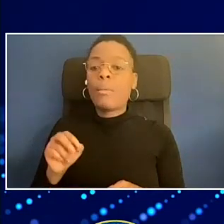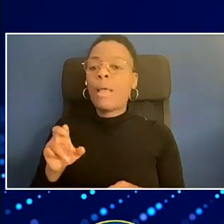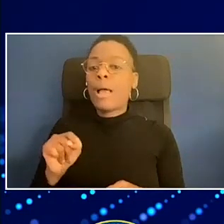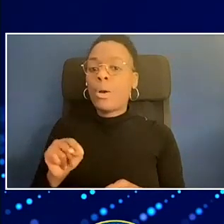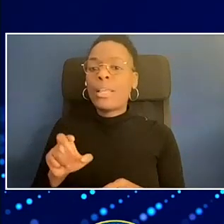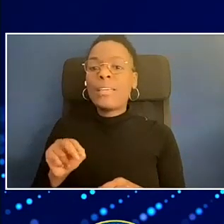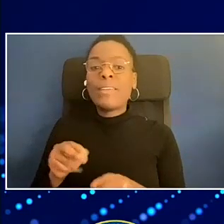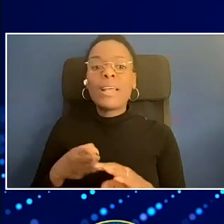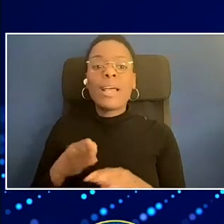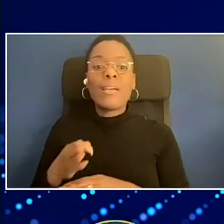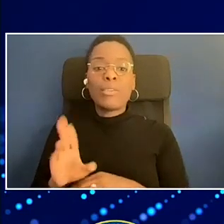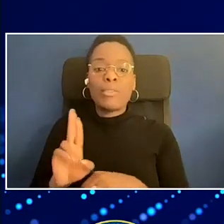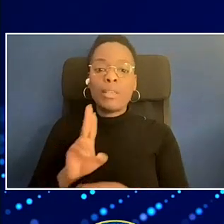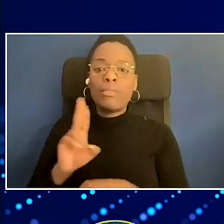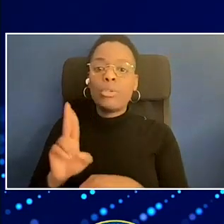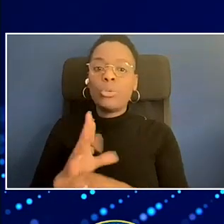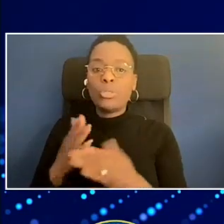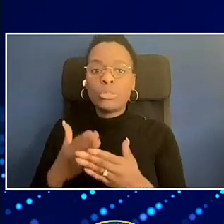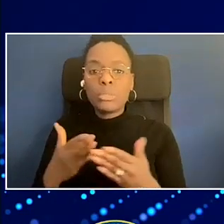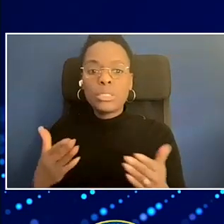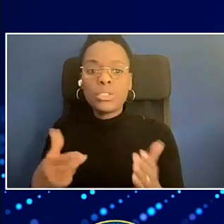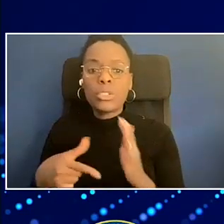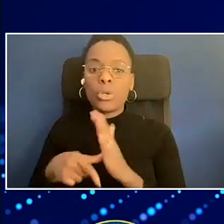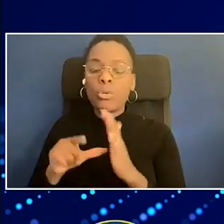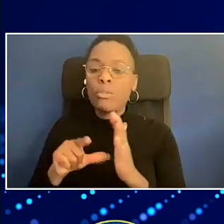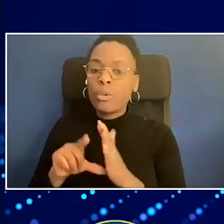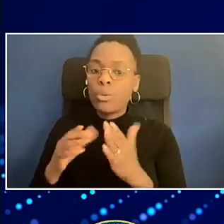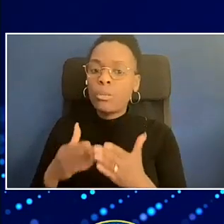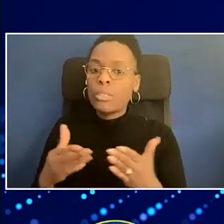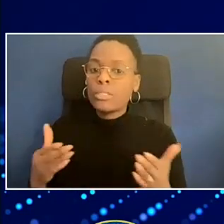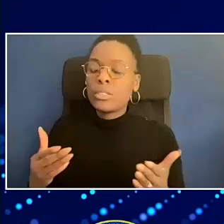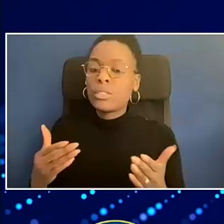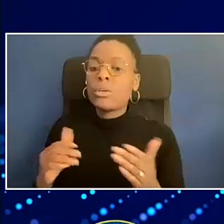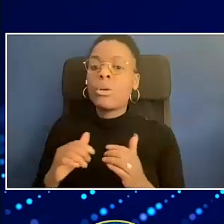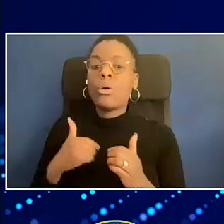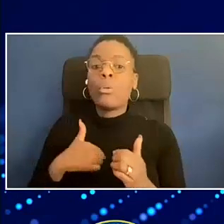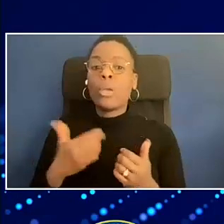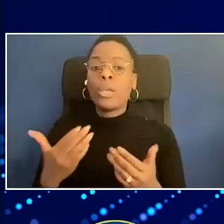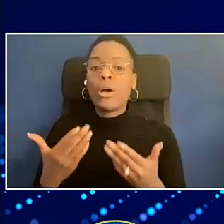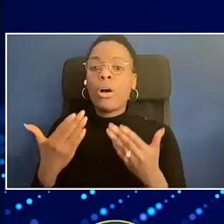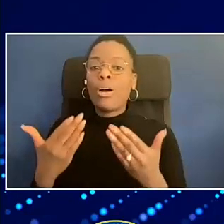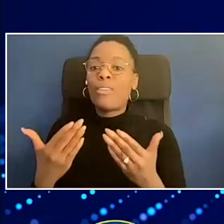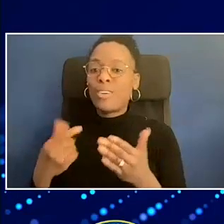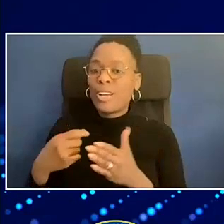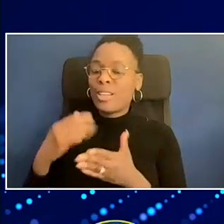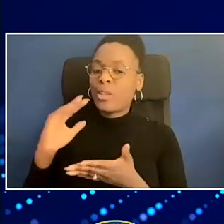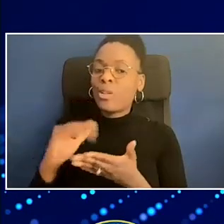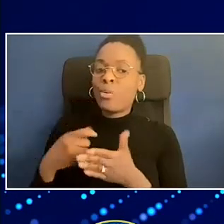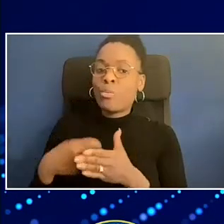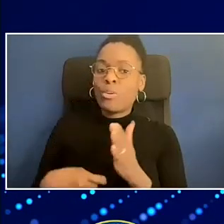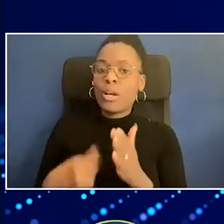the material. The reason that we can offer it at such a low price is because we have the opt-out versus opt-in scenario that